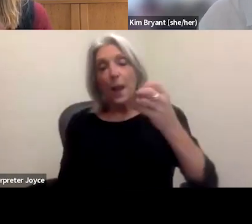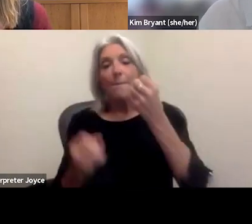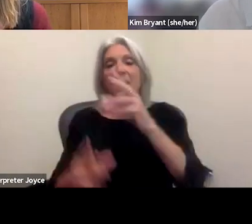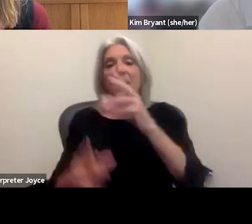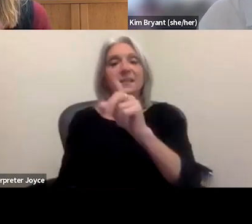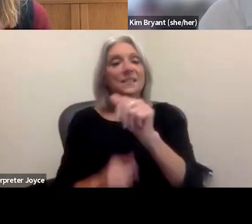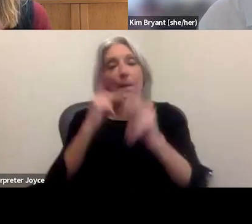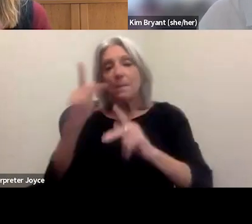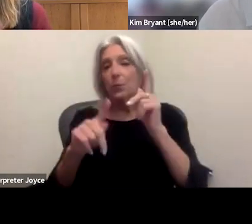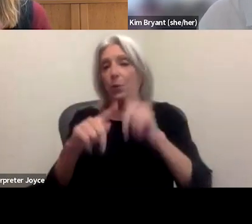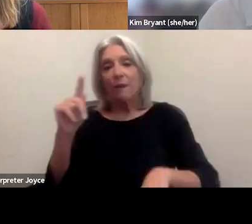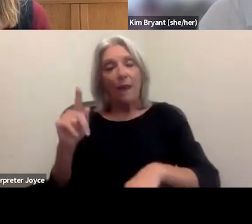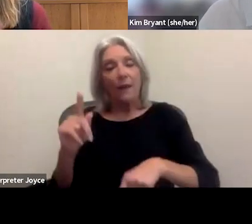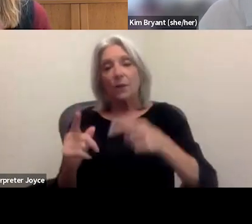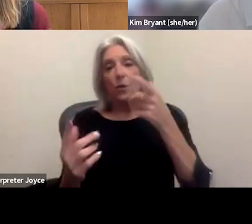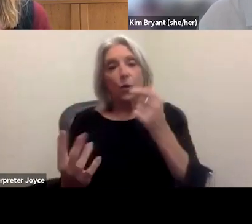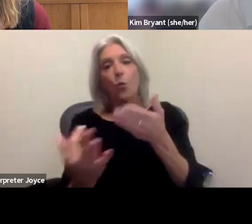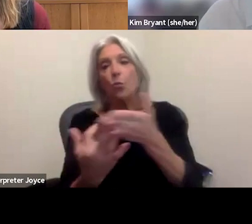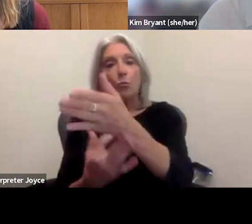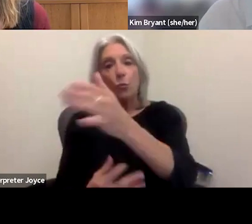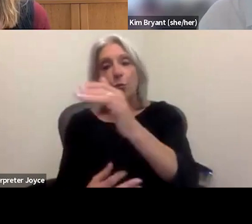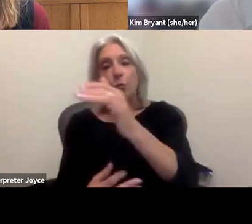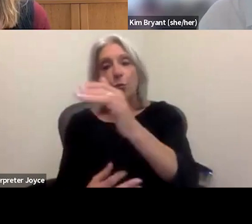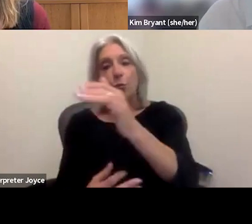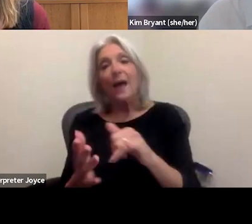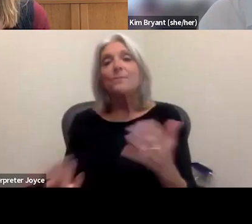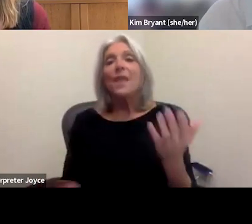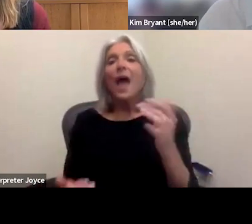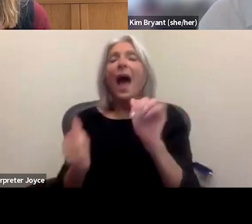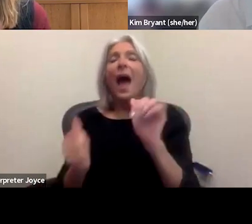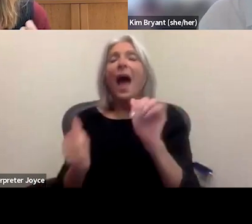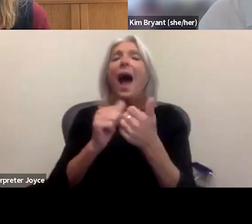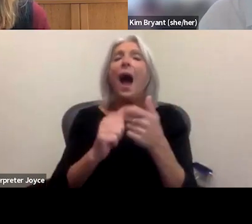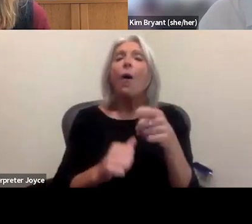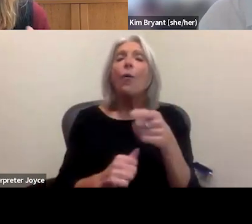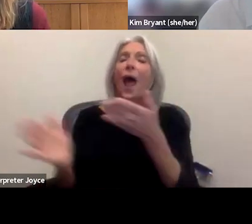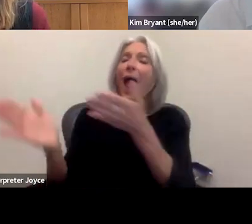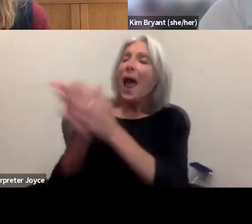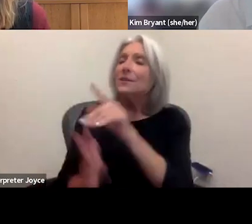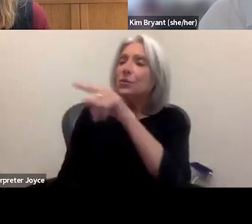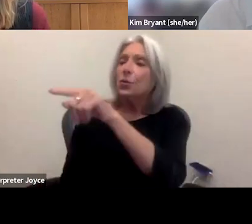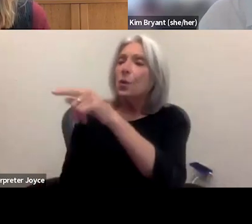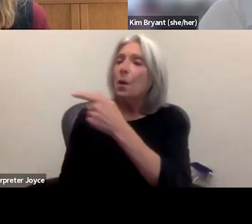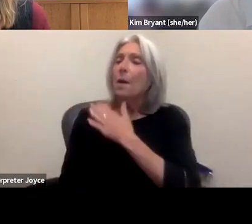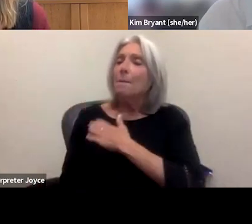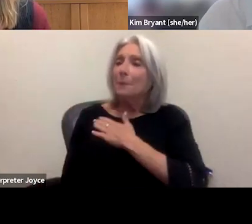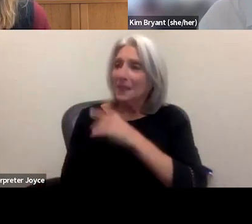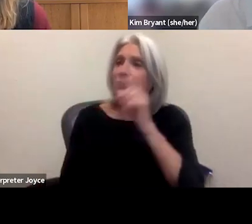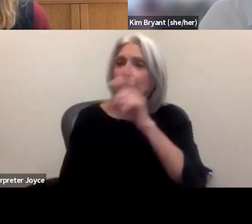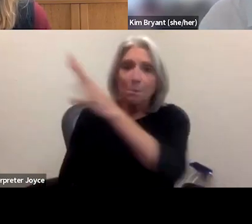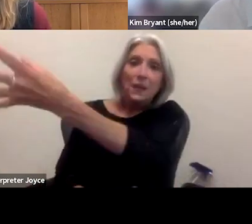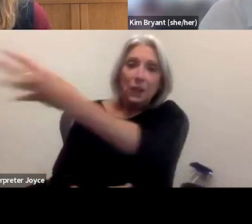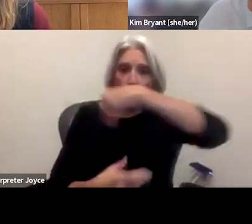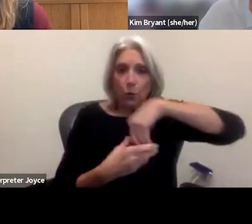Tanya Titchkosky talks about how disabled people are often asked to be made includable by changing who we are